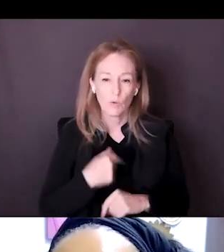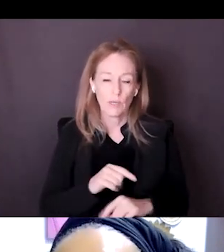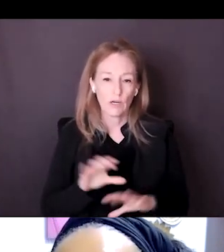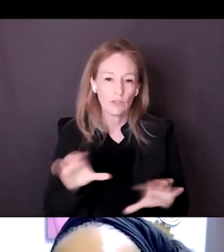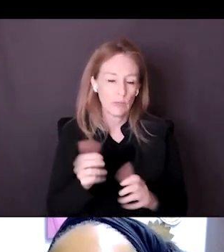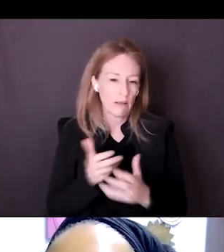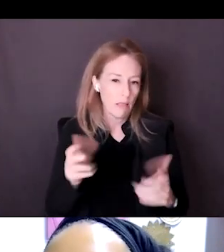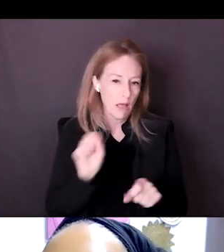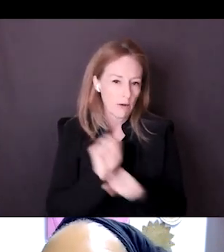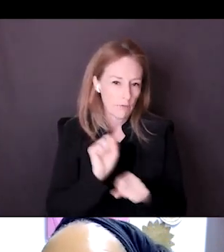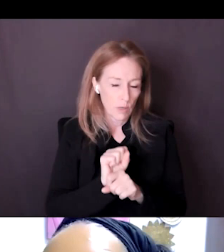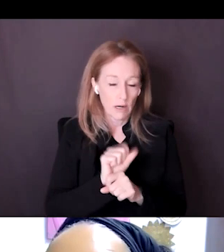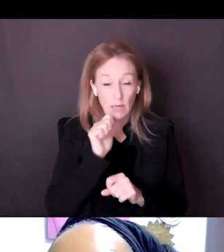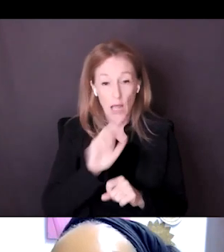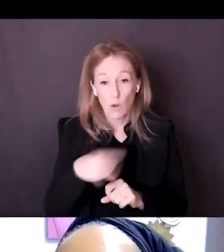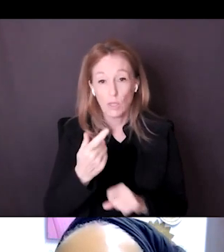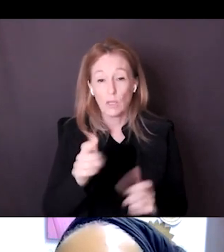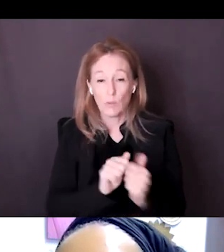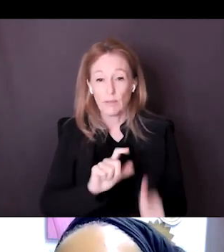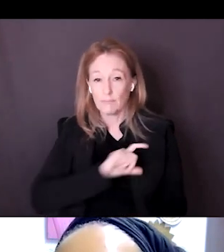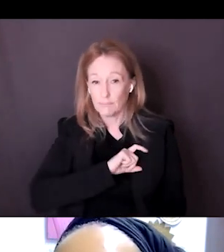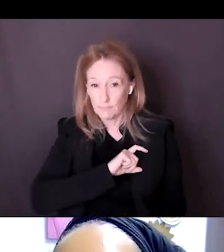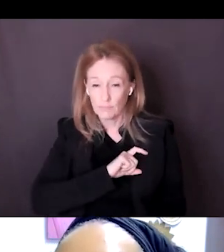LAW ENFORCEMENT AROUND 988 AND THE CRISIS RESPONSE SYSTEM,